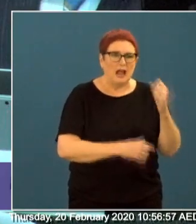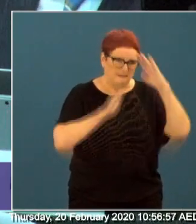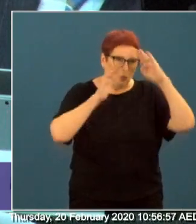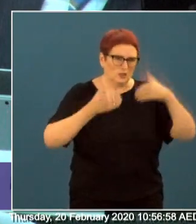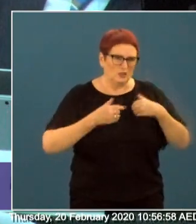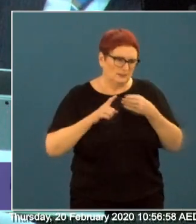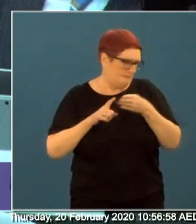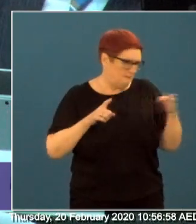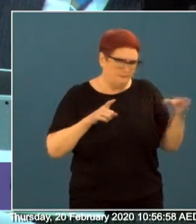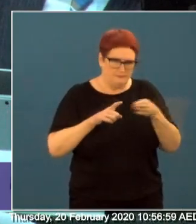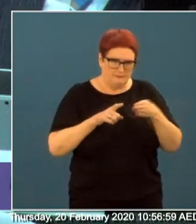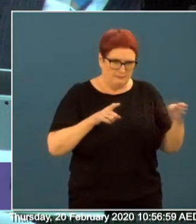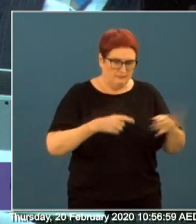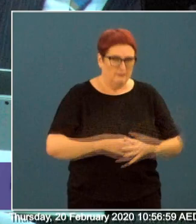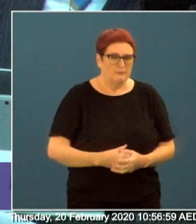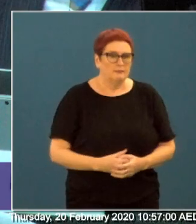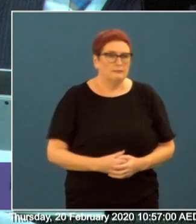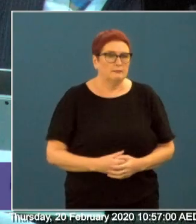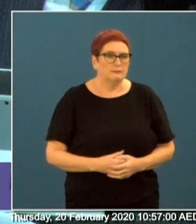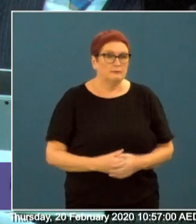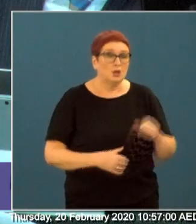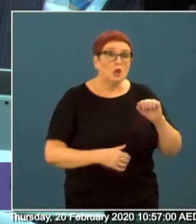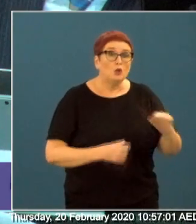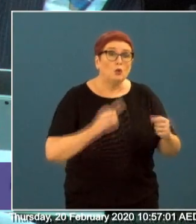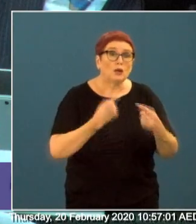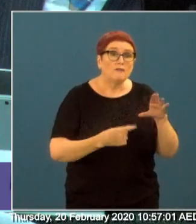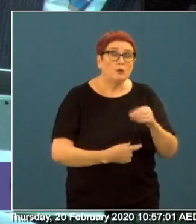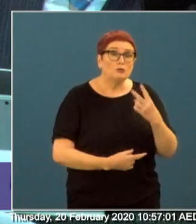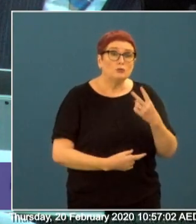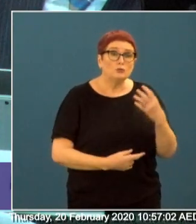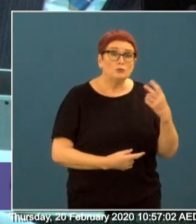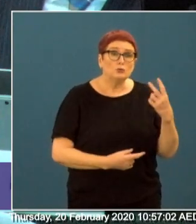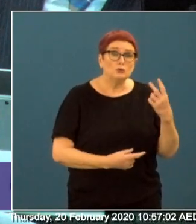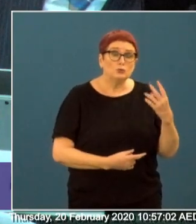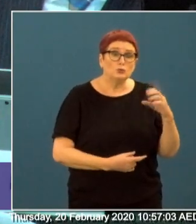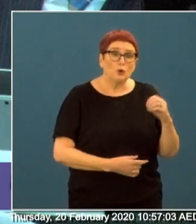Is the data from 2015 the most recent data available?